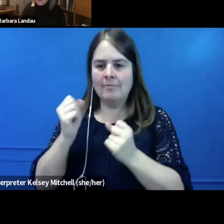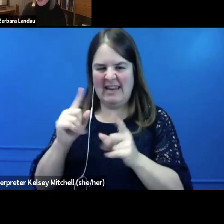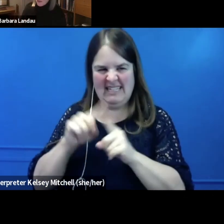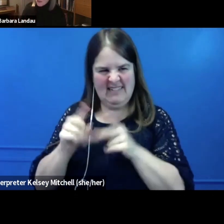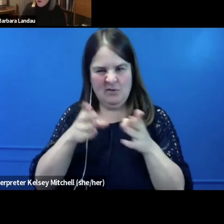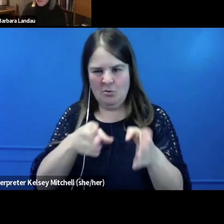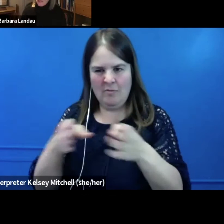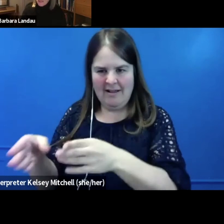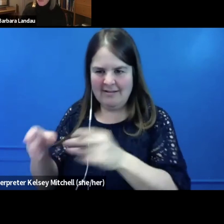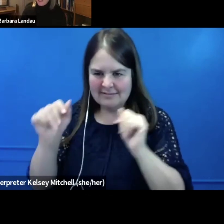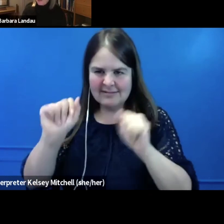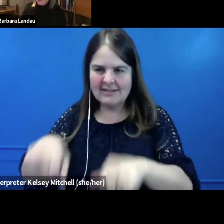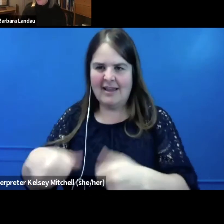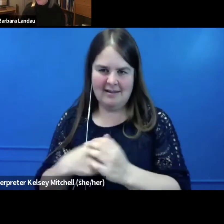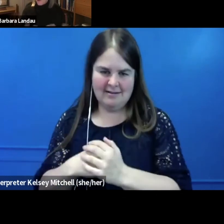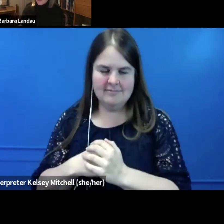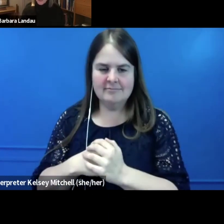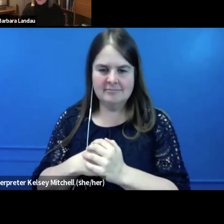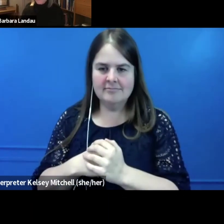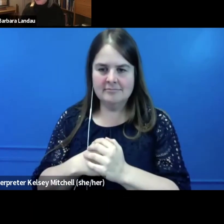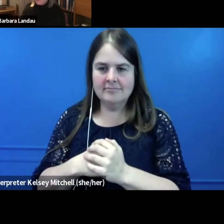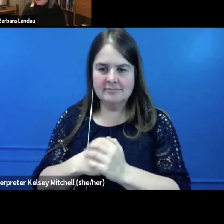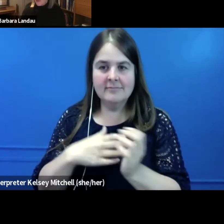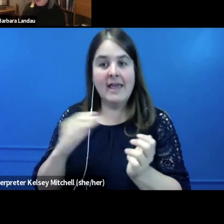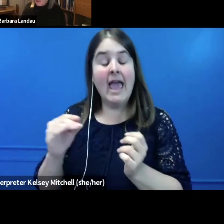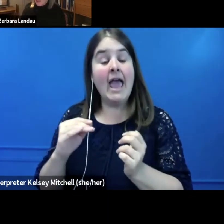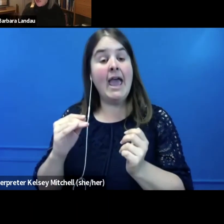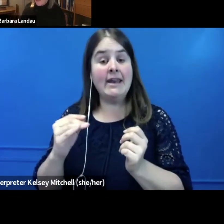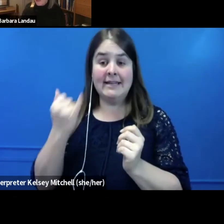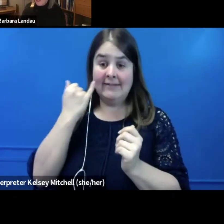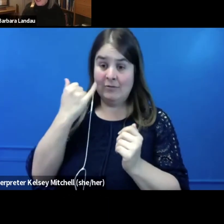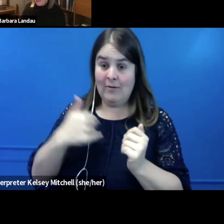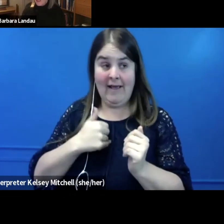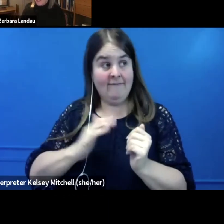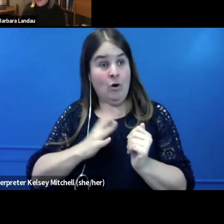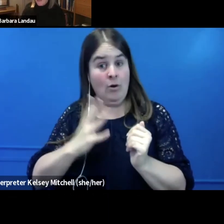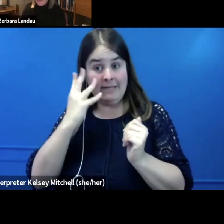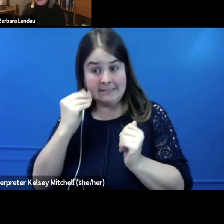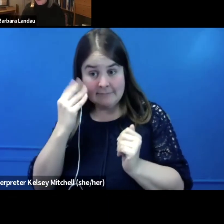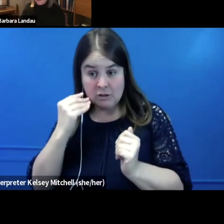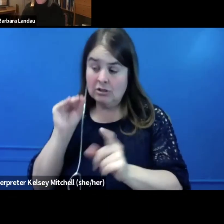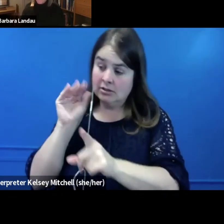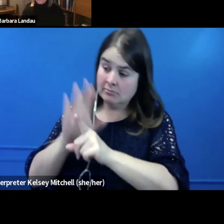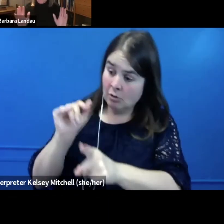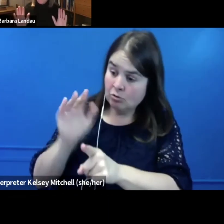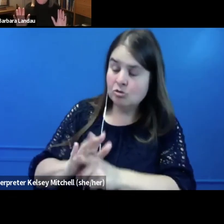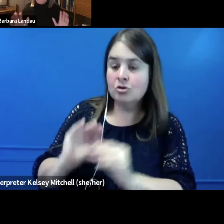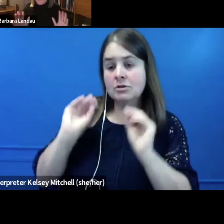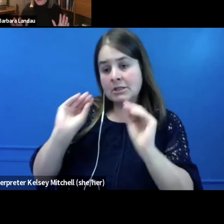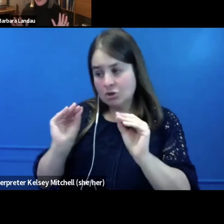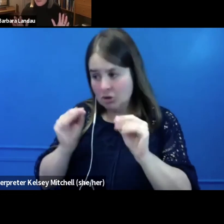and they're strongly subject to formal experiences of schooling and opportunities so that means that we